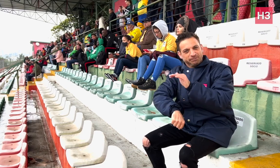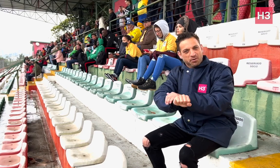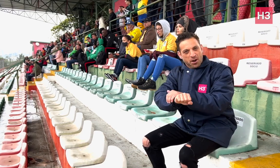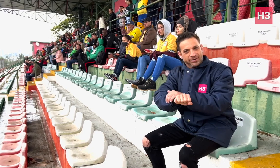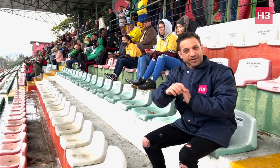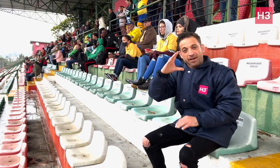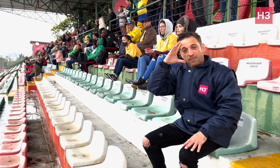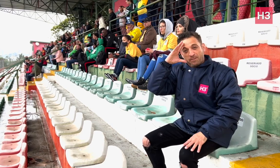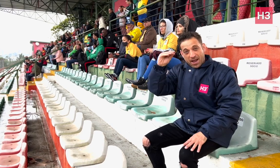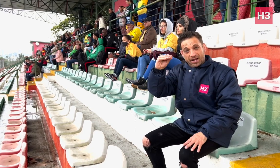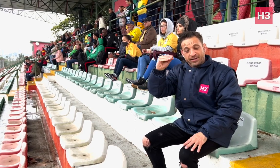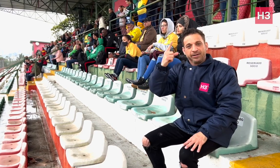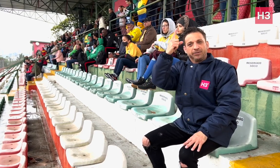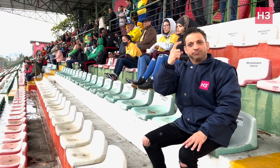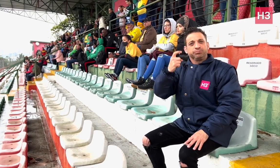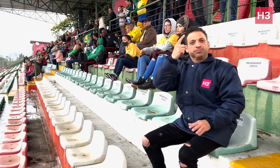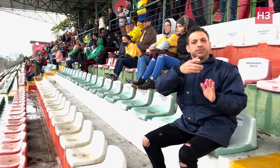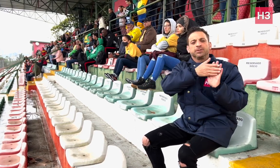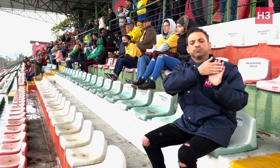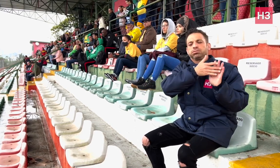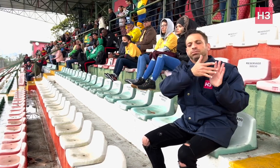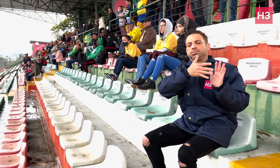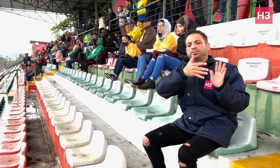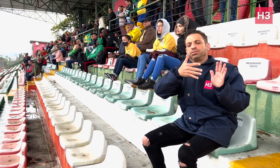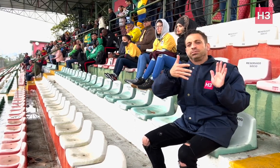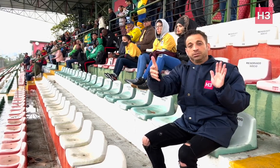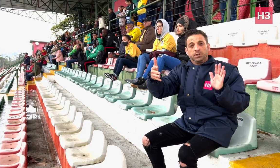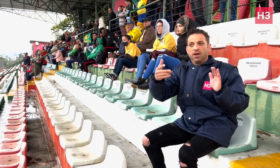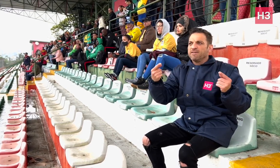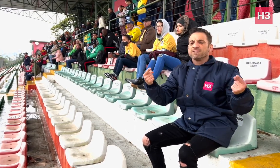two days before the Opening Ceremony